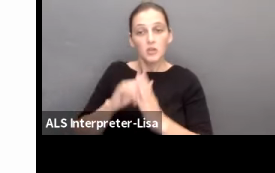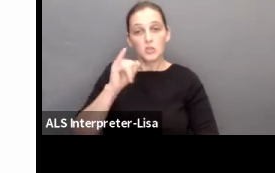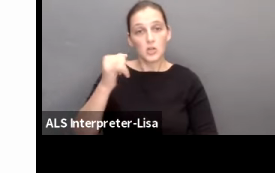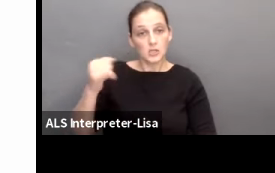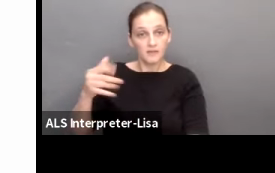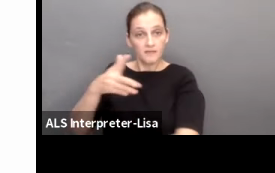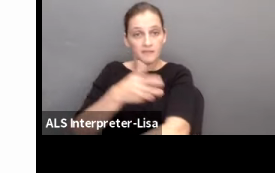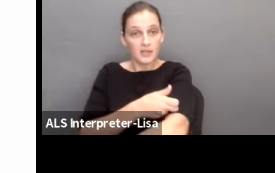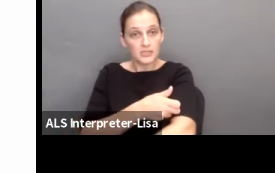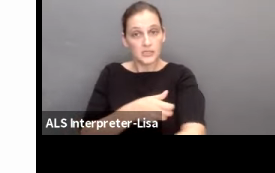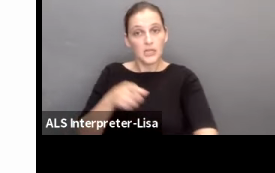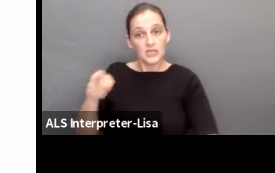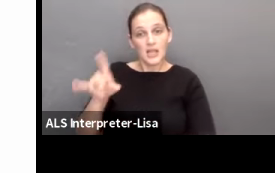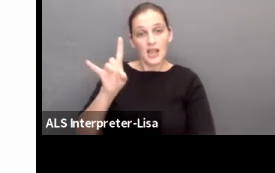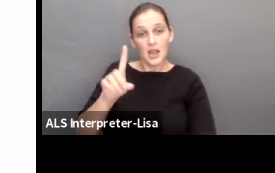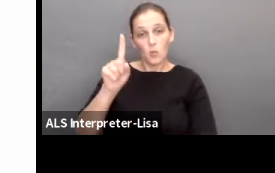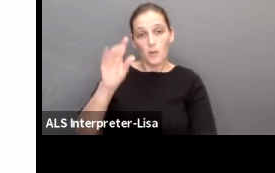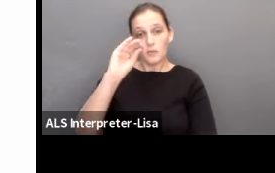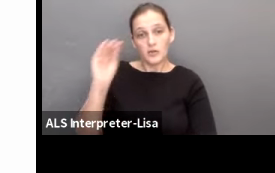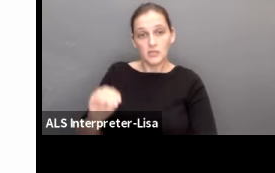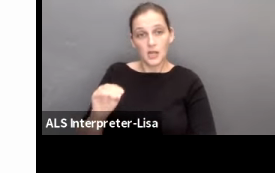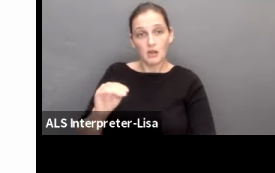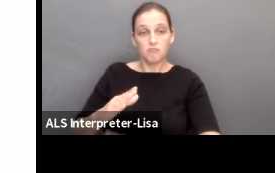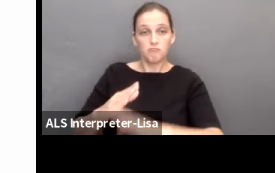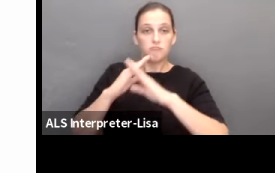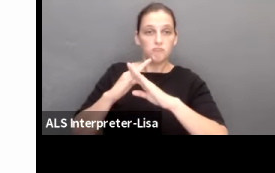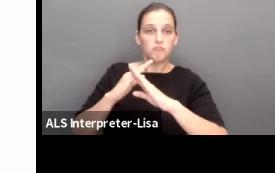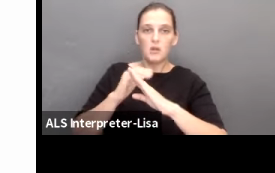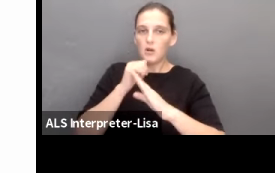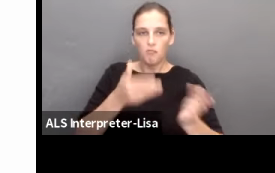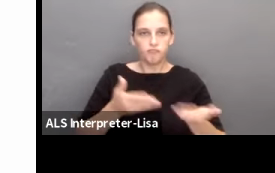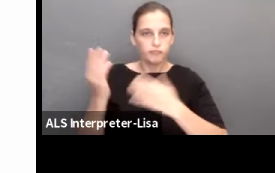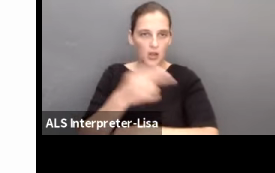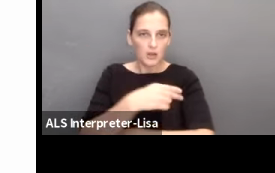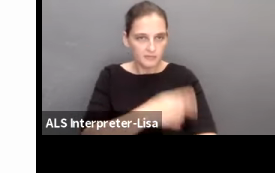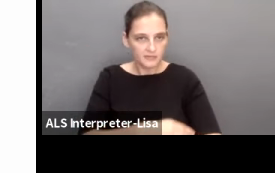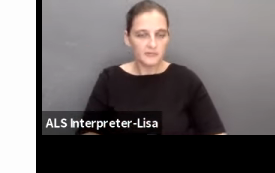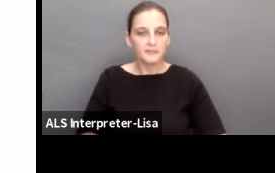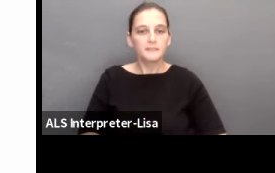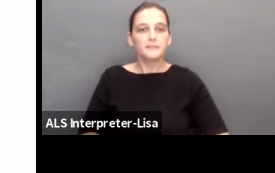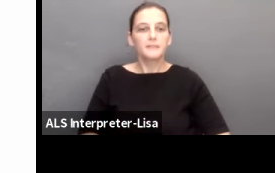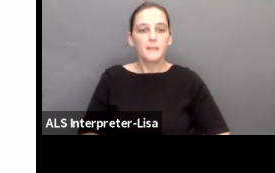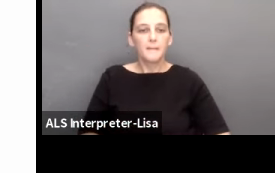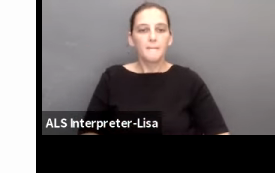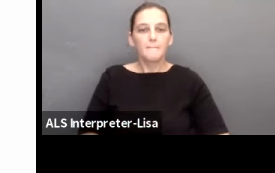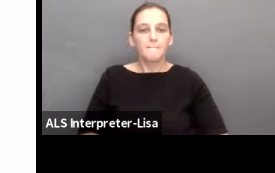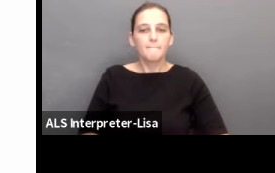been 81% effective against hospitalization. And they have not really some, some reports